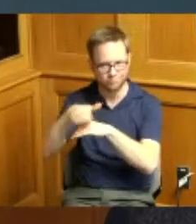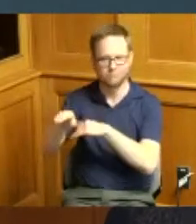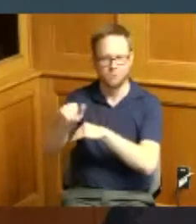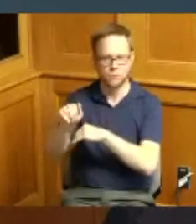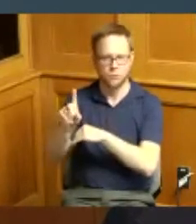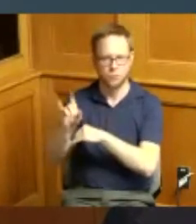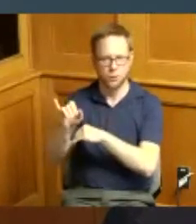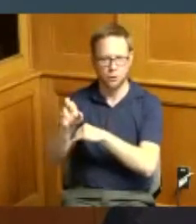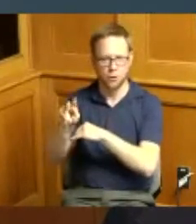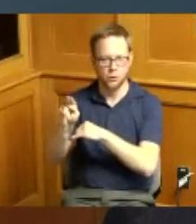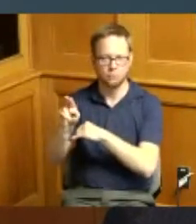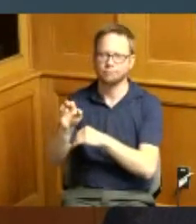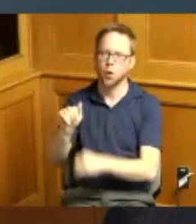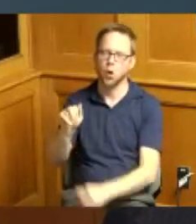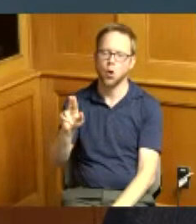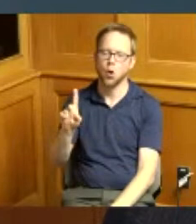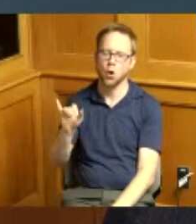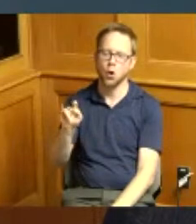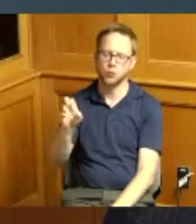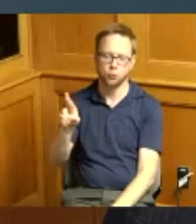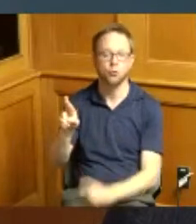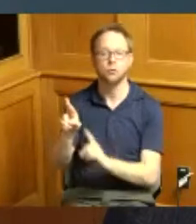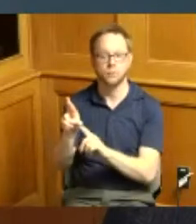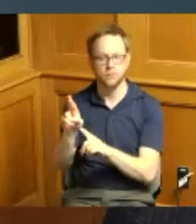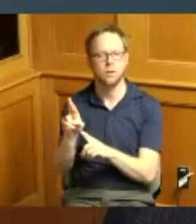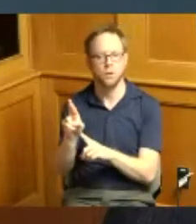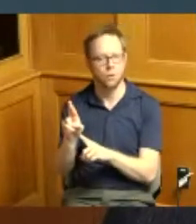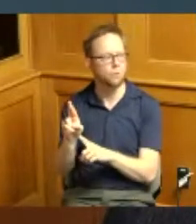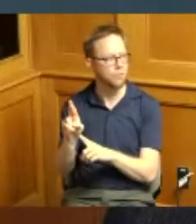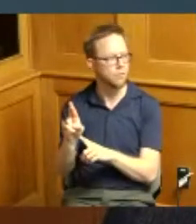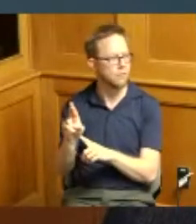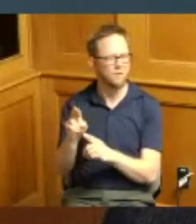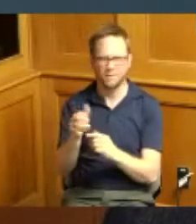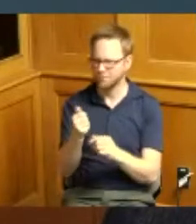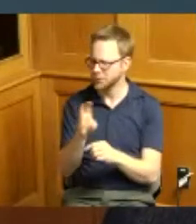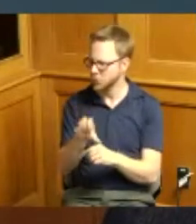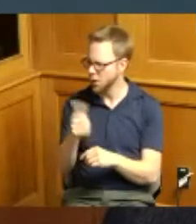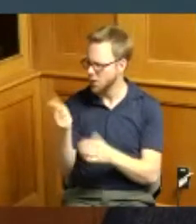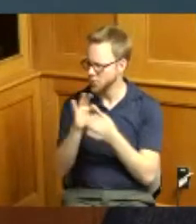it was one other couple other JFS things I wanted to bring up